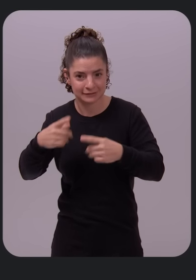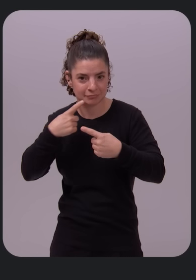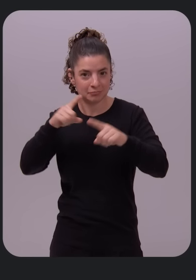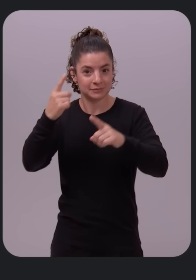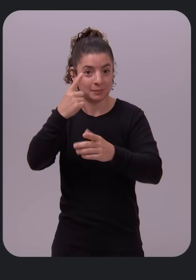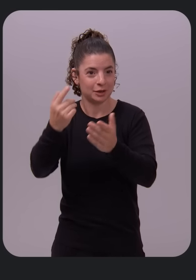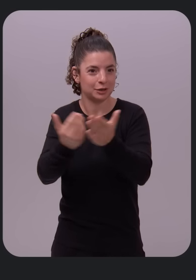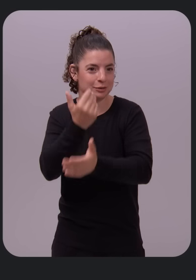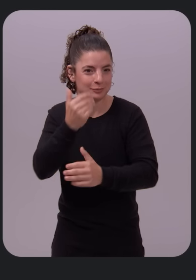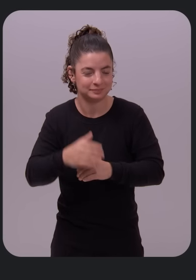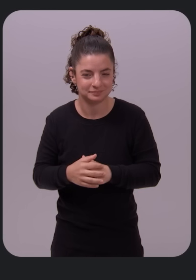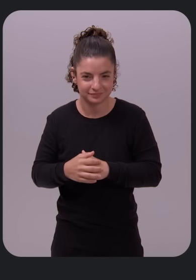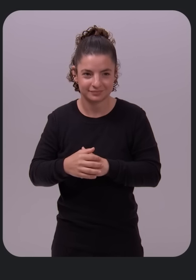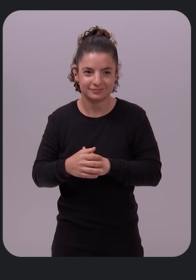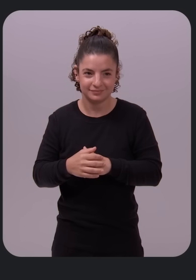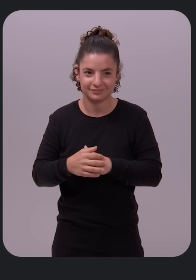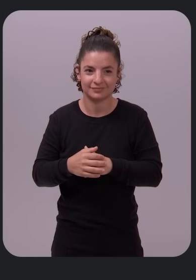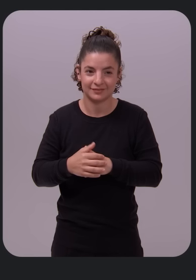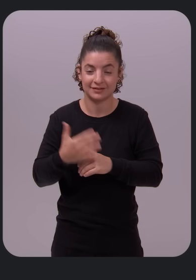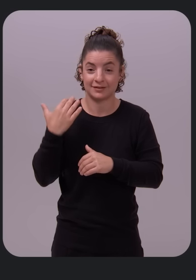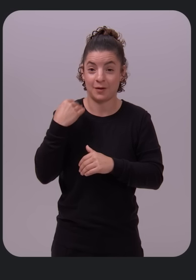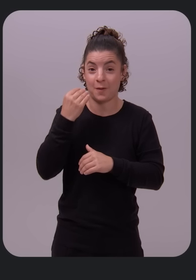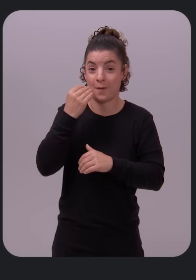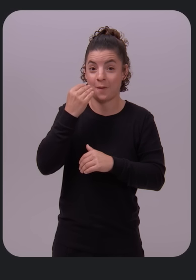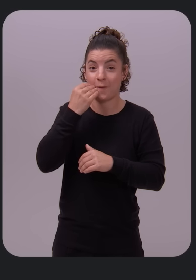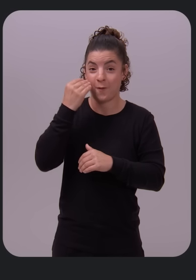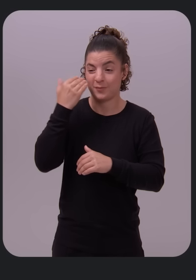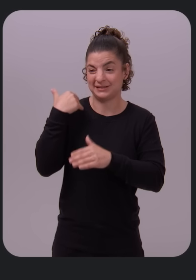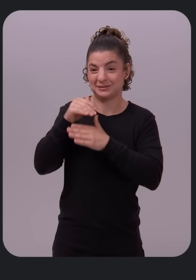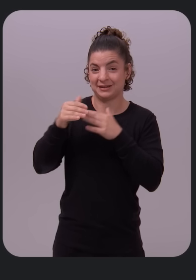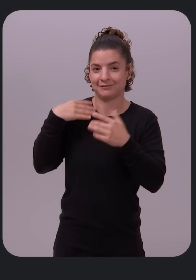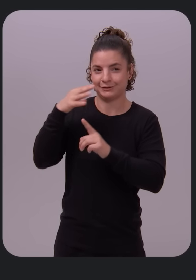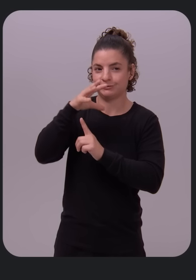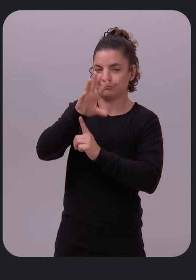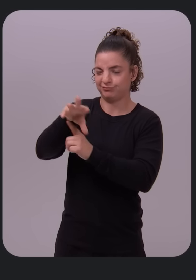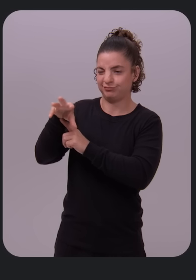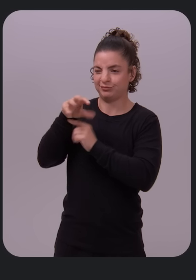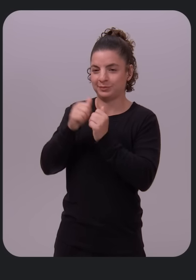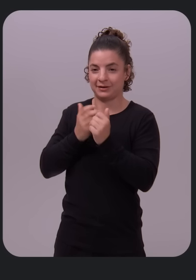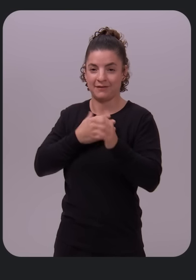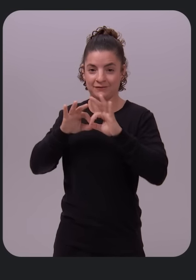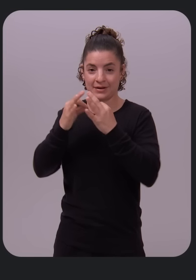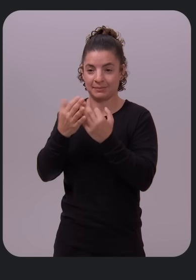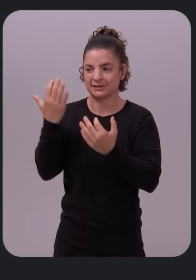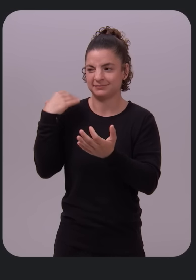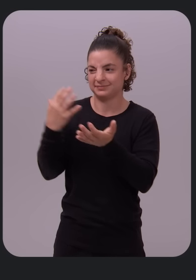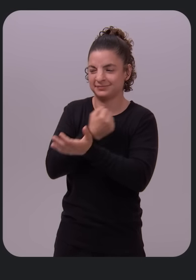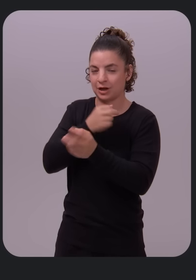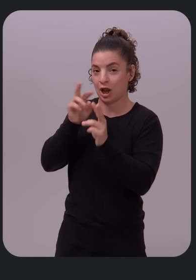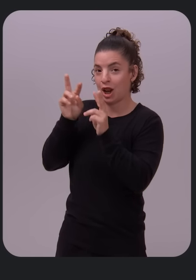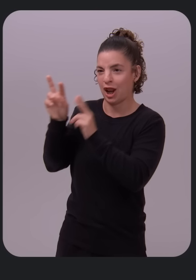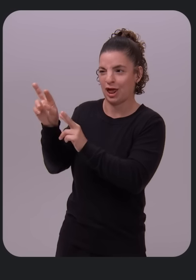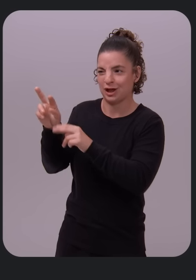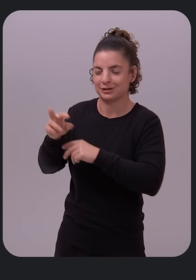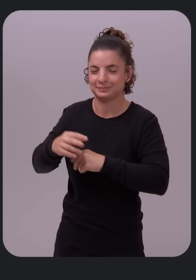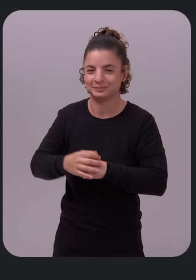tackle something new. We recorded at home with our families just this past weekend. Let's take a look.